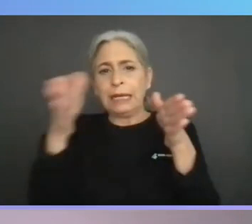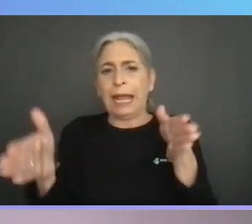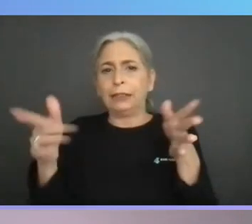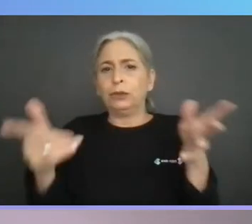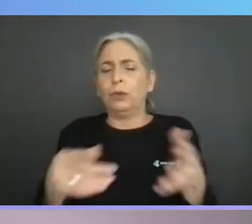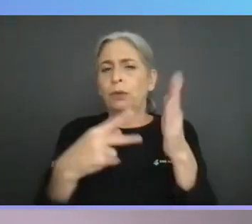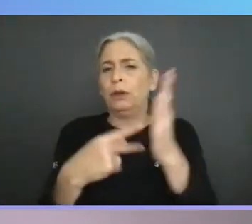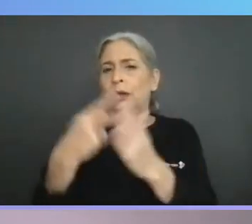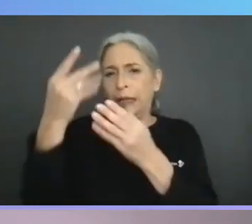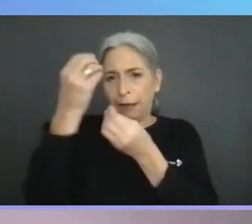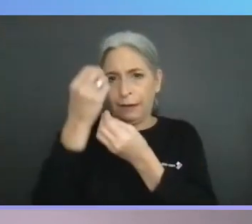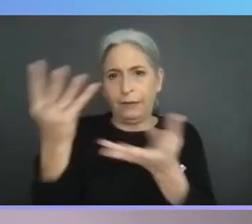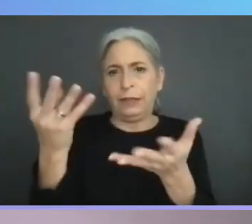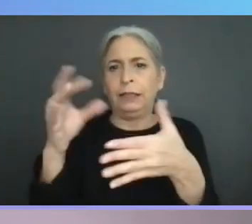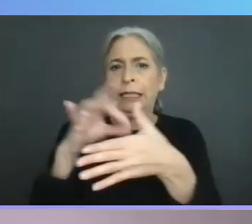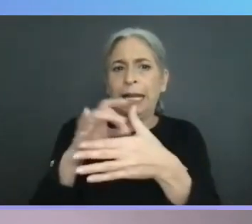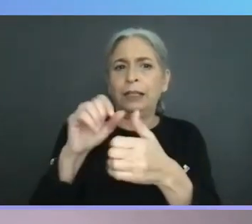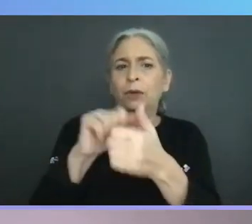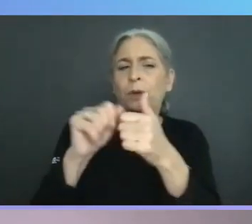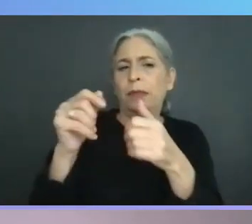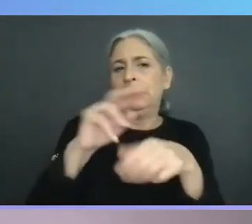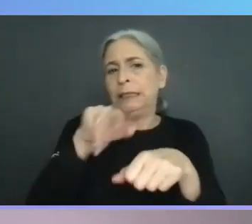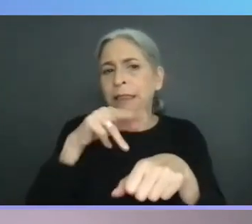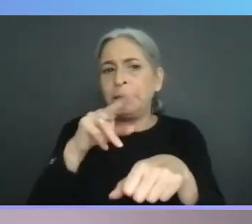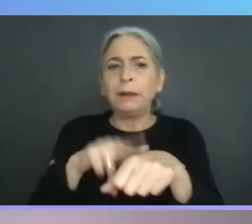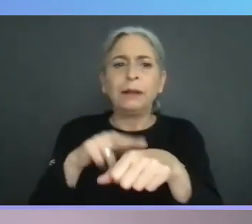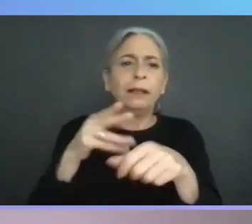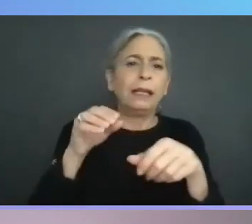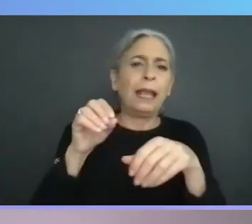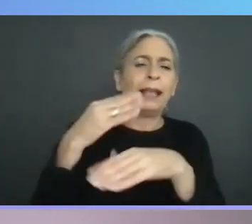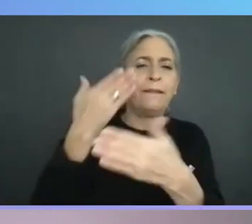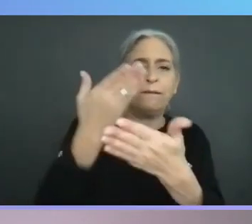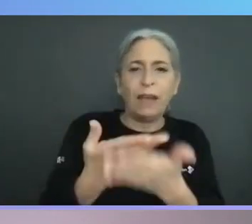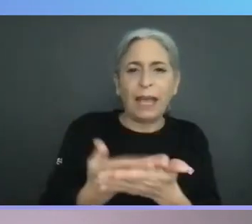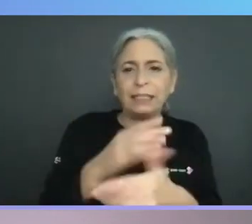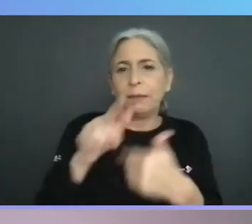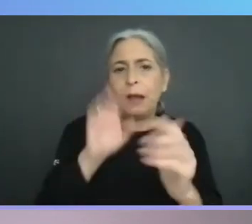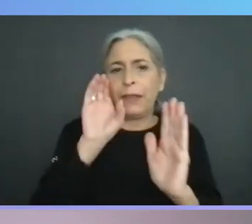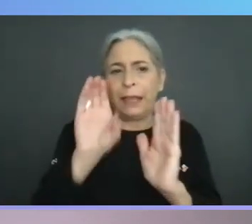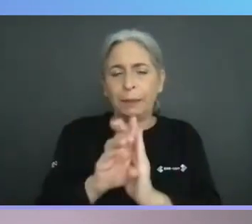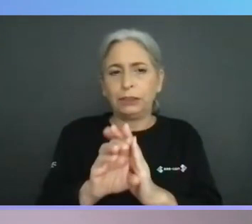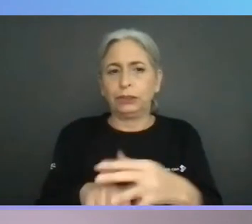factual information about the image text. So text that is um,